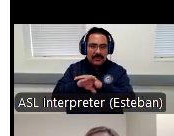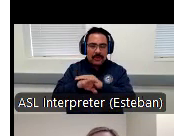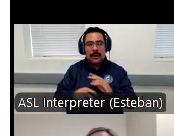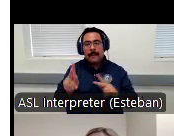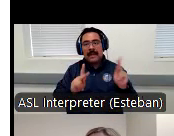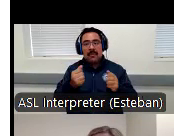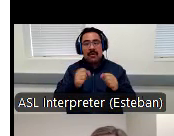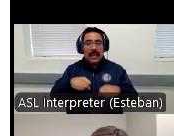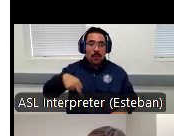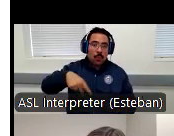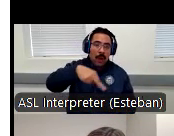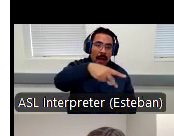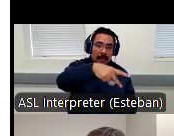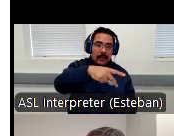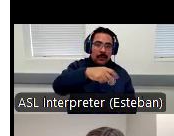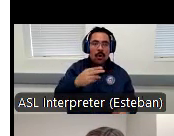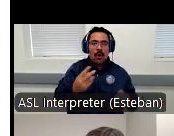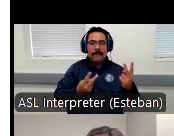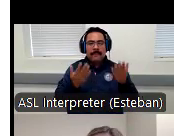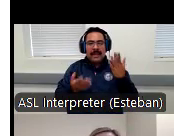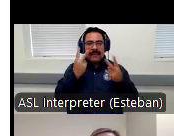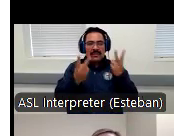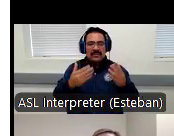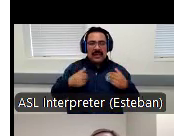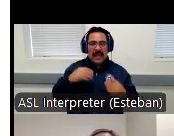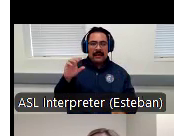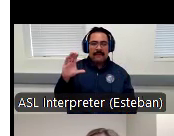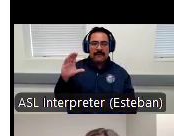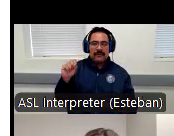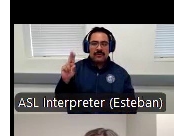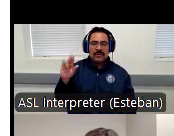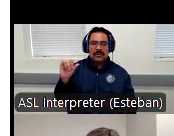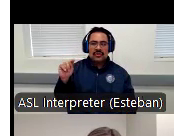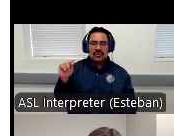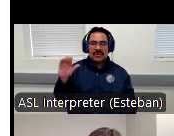or travelers who are pulling a suitcase behind them, parents who have a stroller.